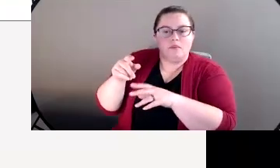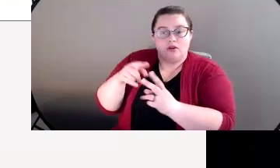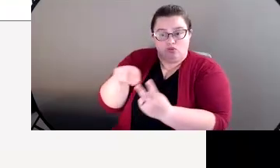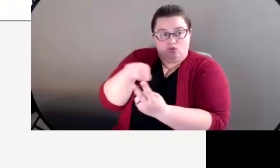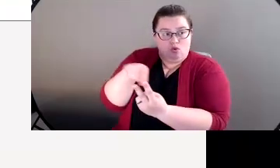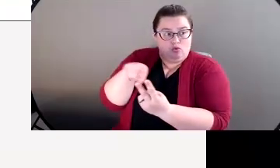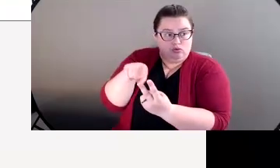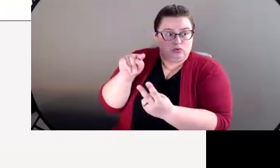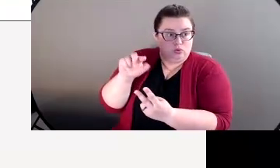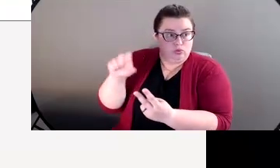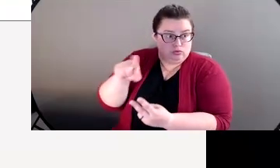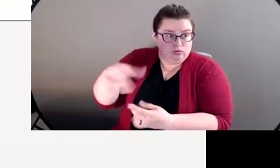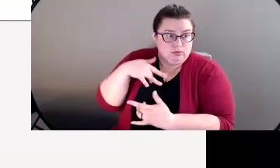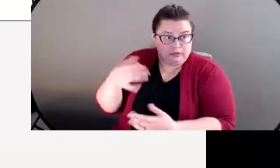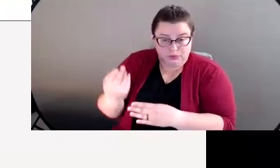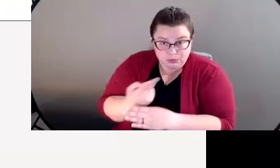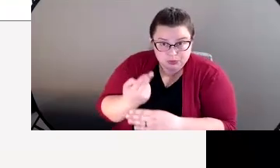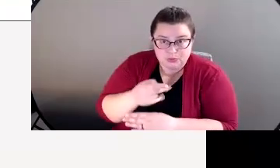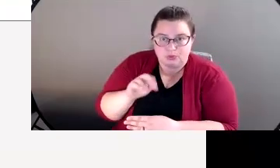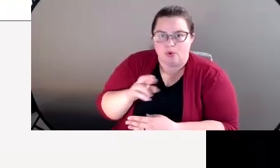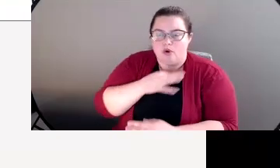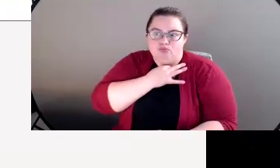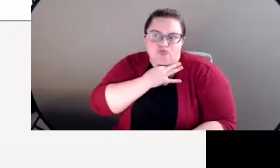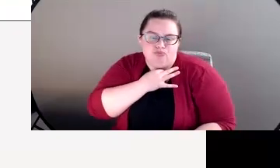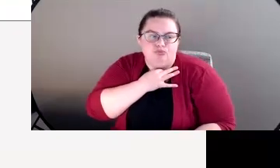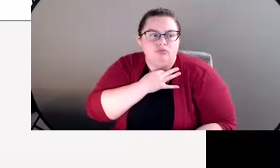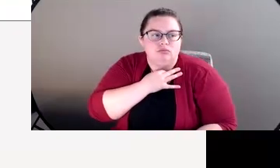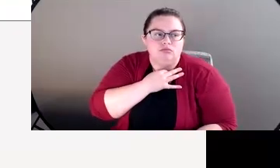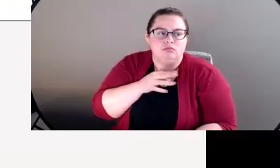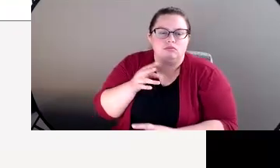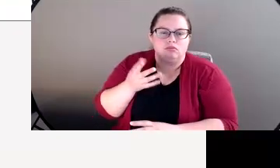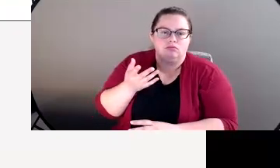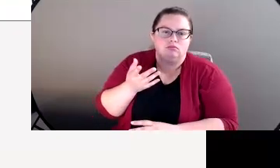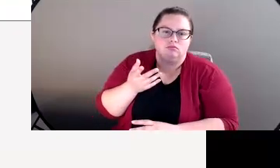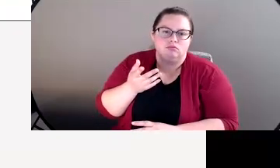use or are interested in, make sure to look for, information